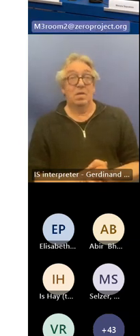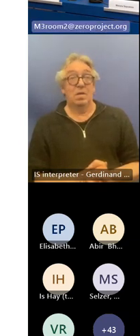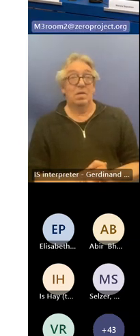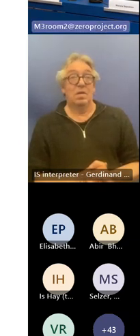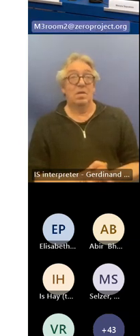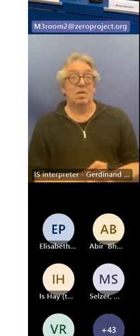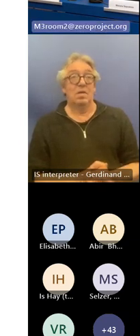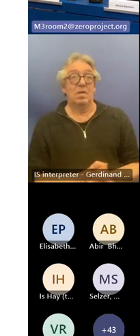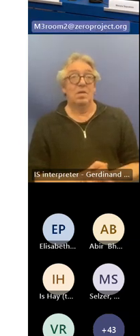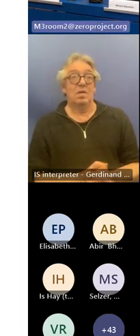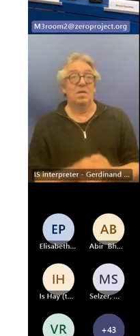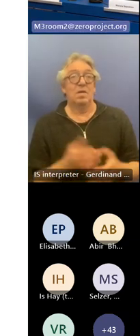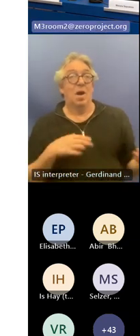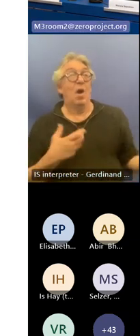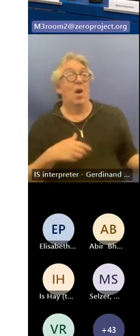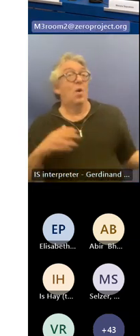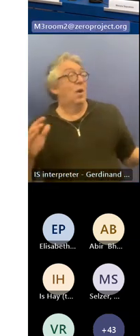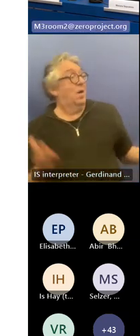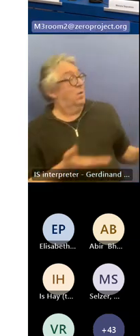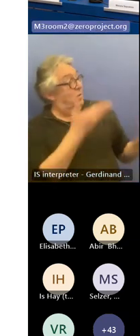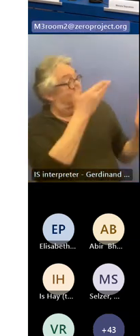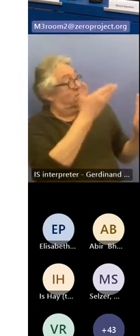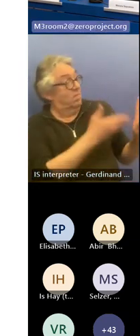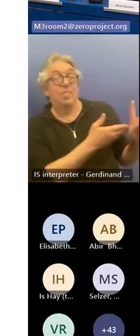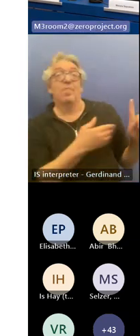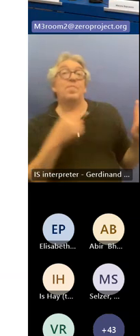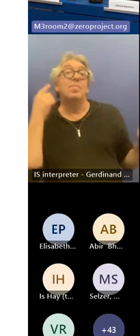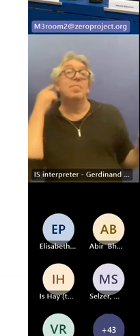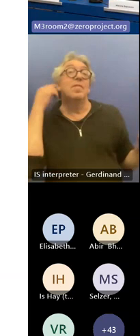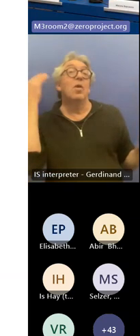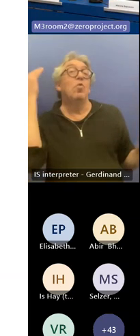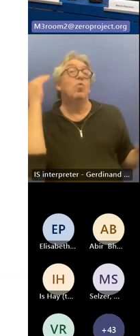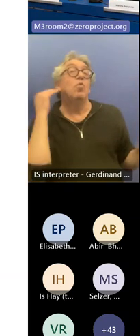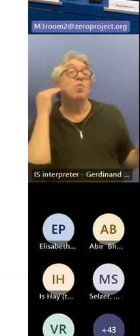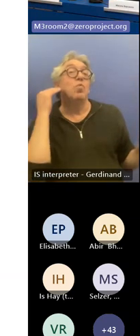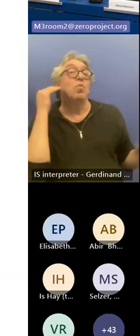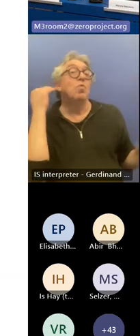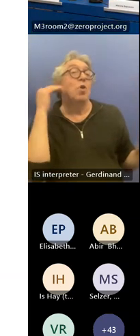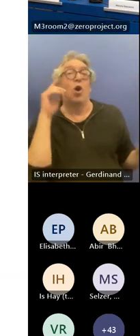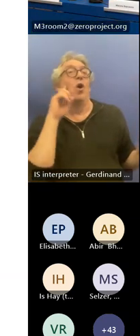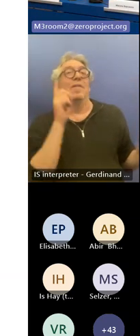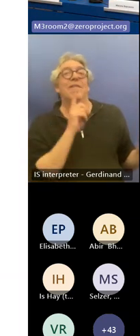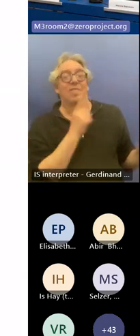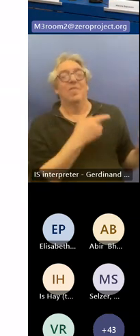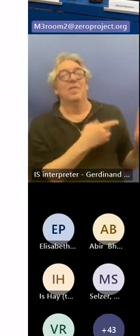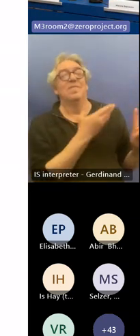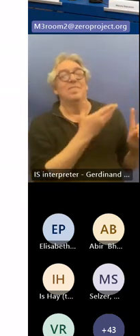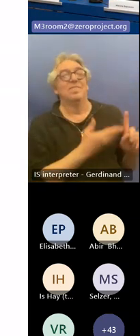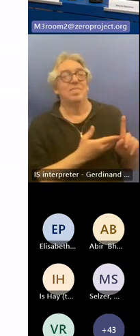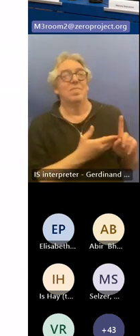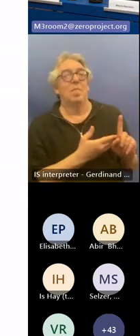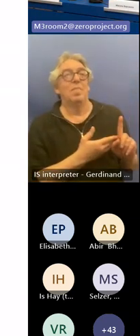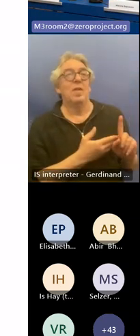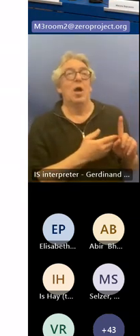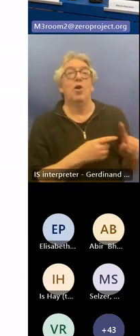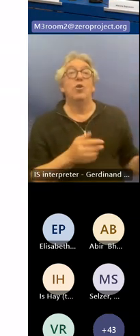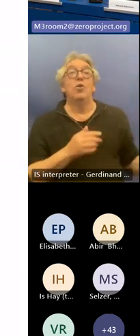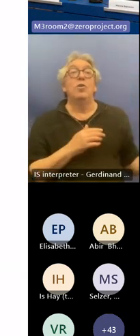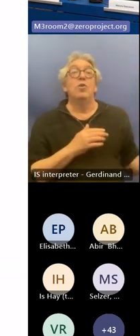a pursing who is hearing impaired, a deaf person, she did not know proper sign language, she was